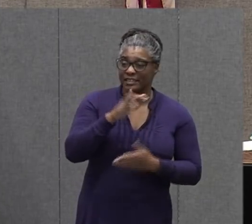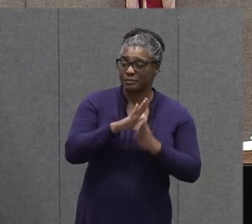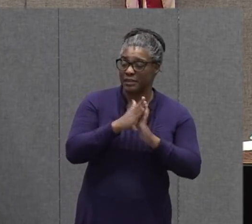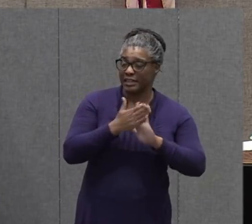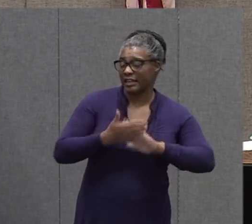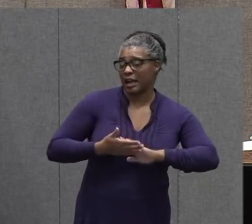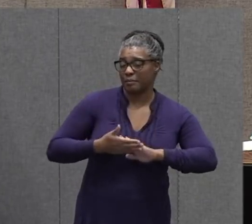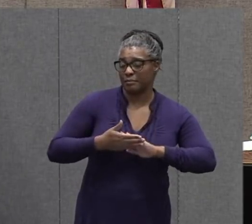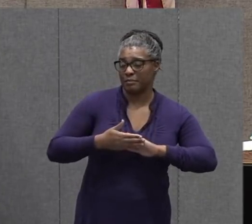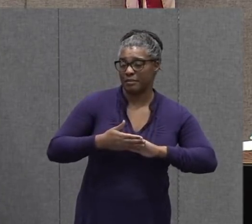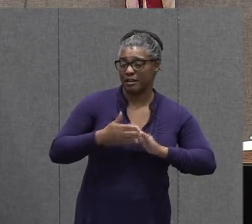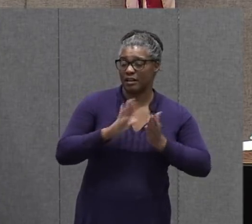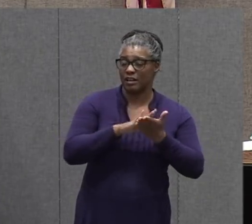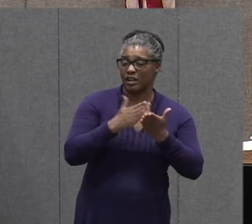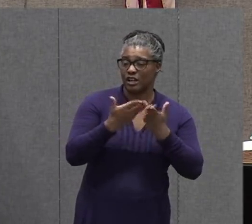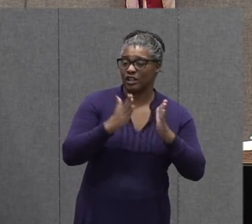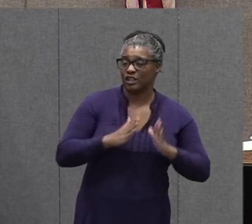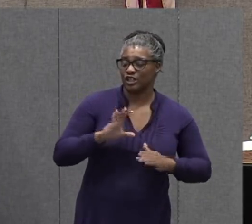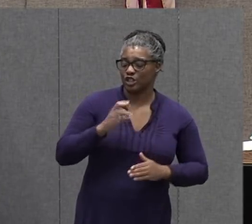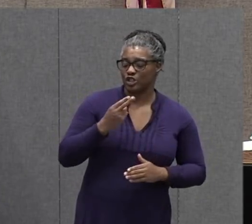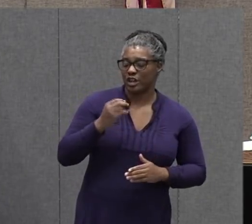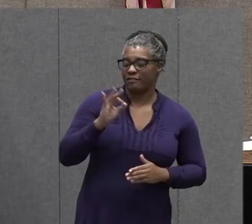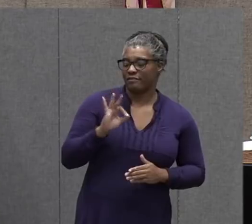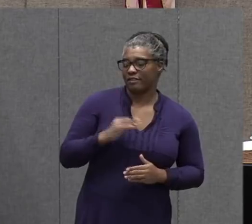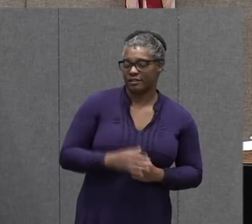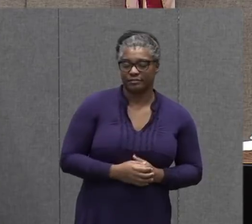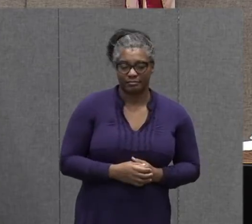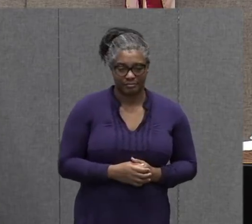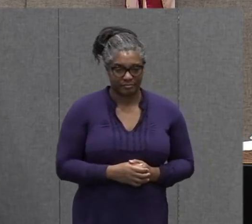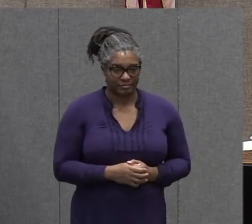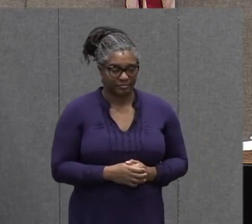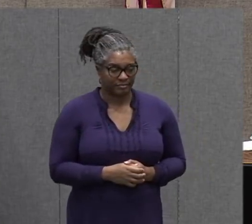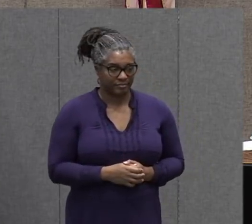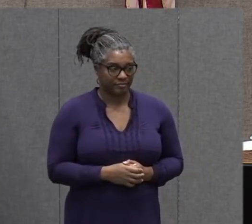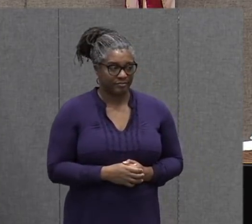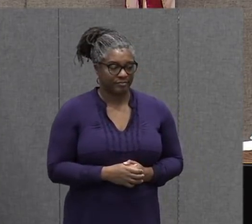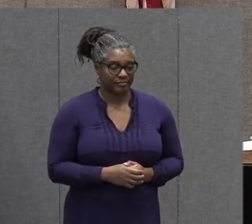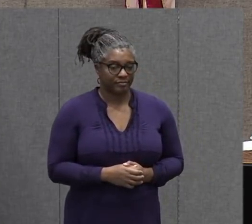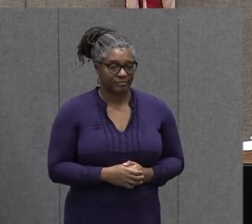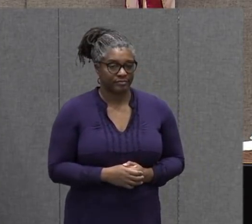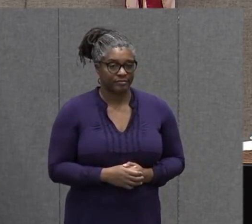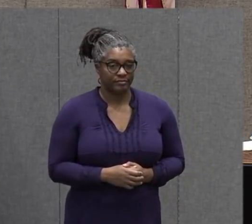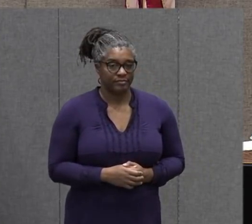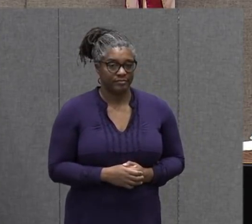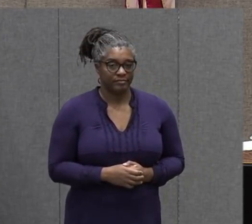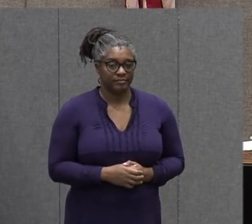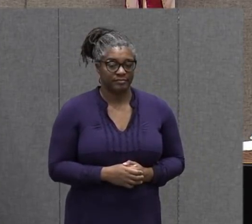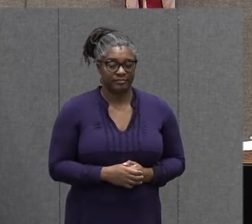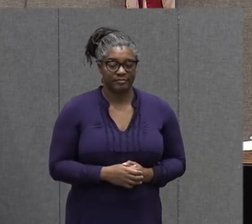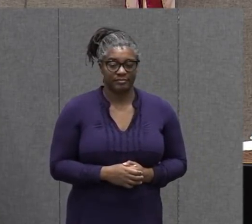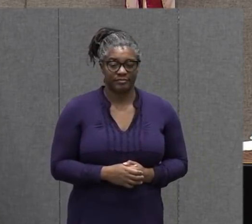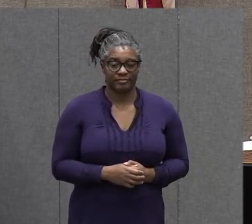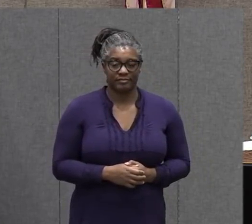[Mr. R] couldn't keep up with the whisking. If only they invented a machine.